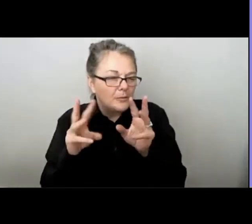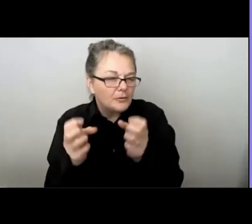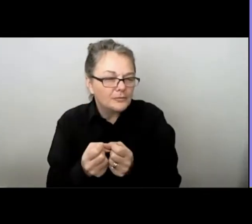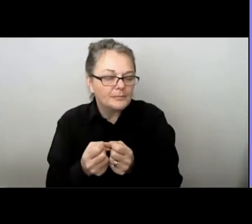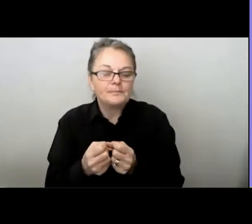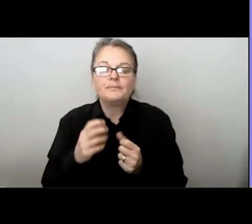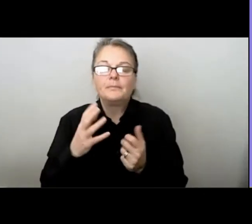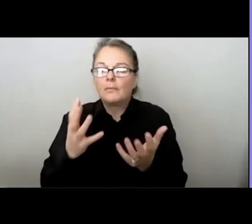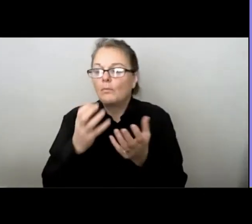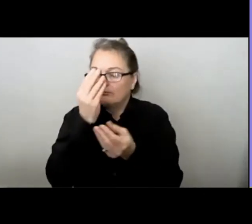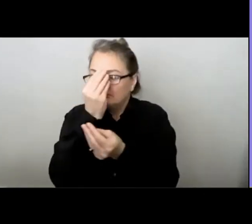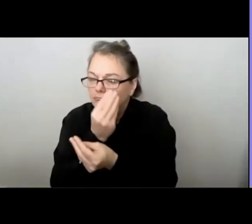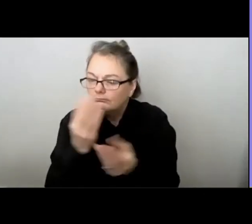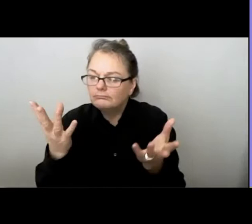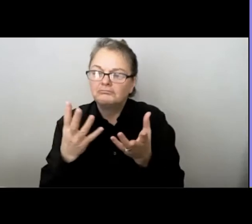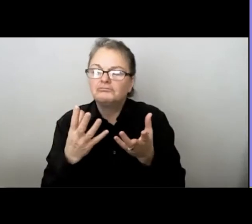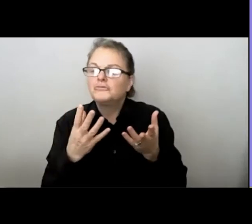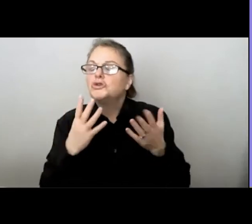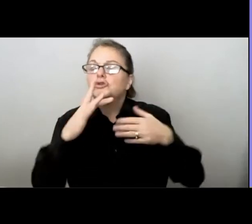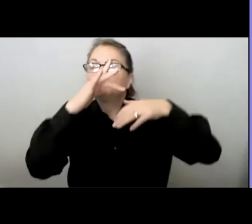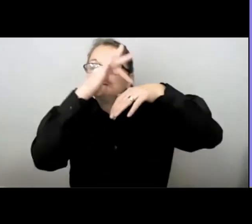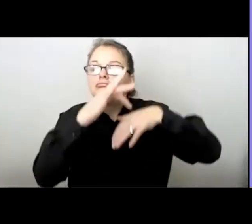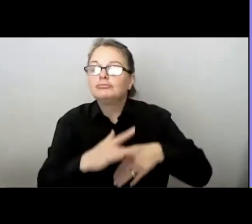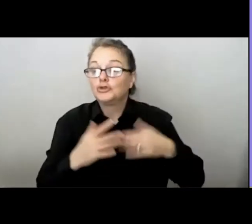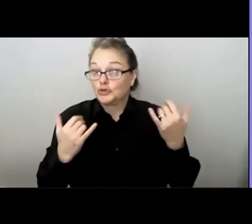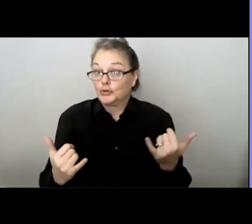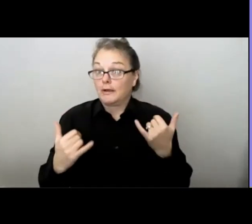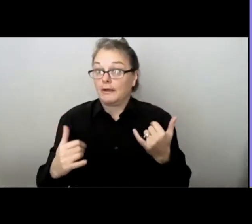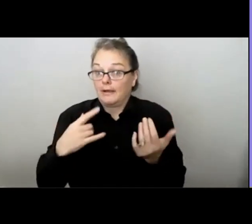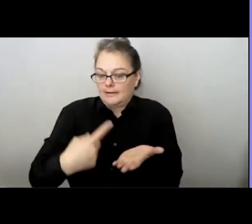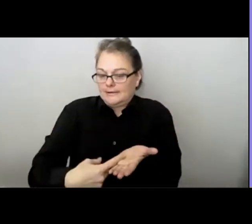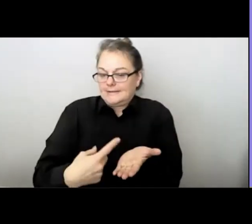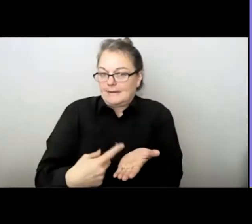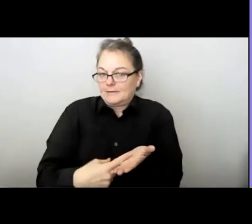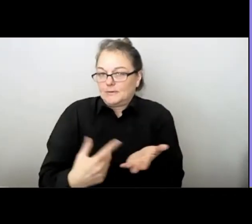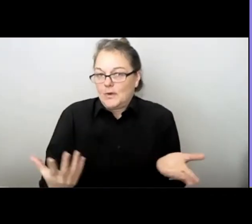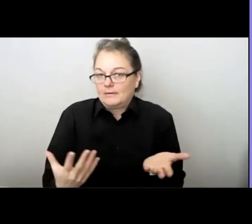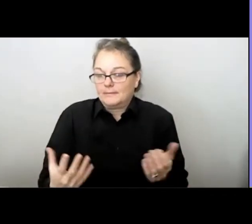I WANTED TO GIVE EVERYONE AN OVERVIEW ABOUT ALL OF THE THINGS WE ARE GOING TO TALK ABOUT TONIGHT.